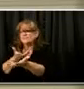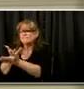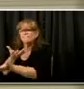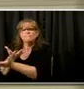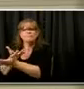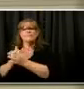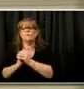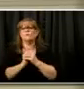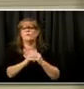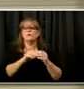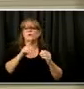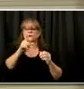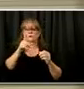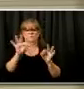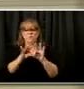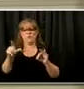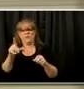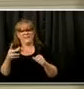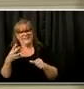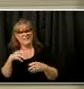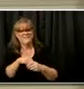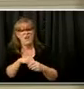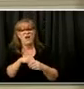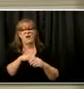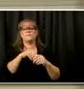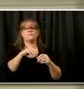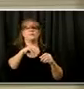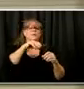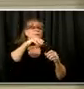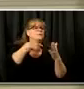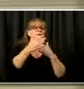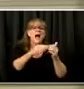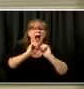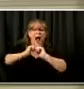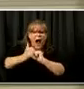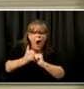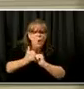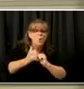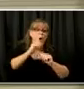class provides a sense of identity for kids and belonging that is integral to this development